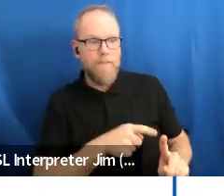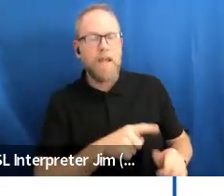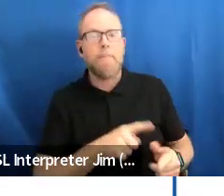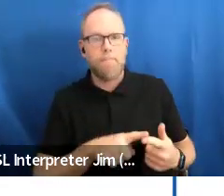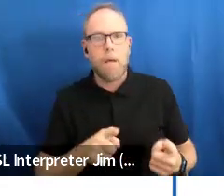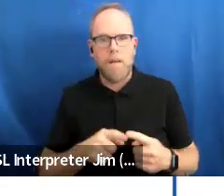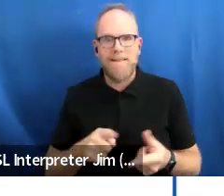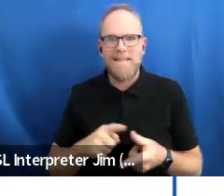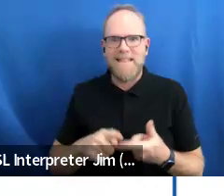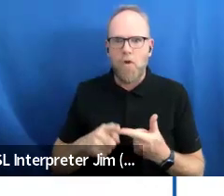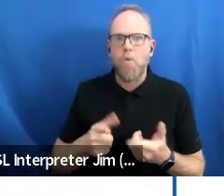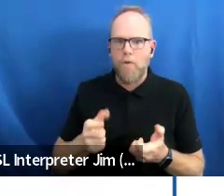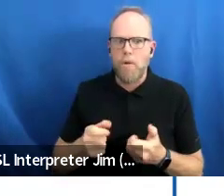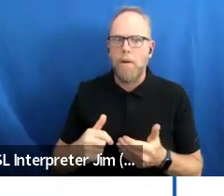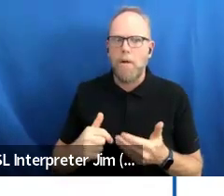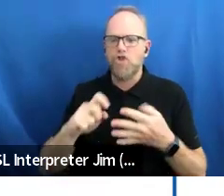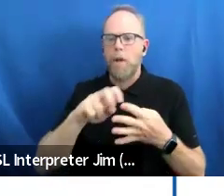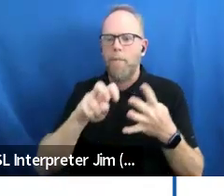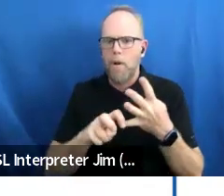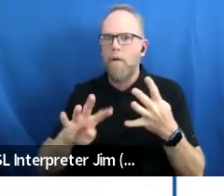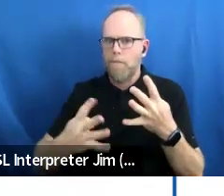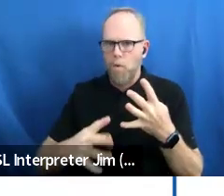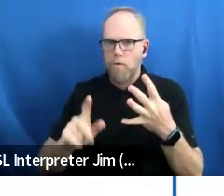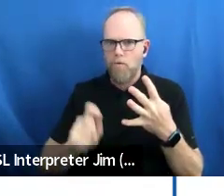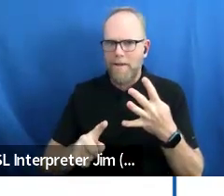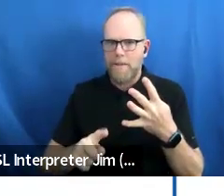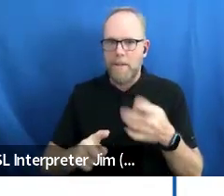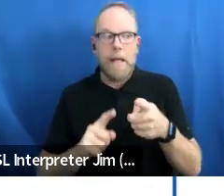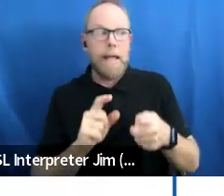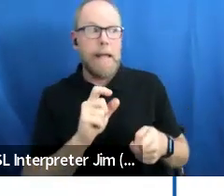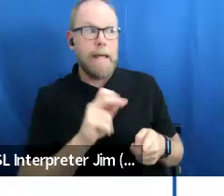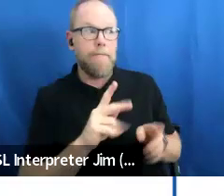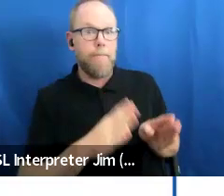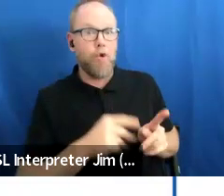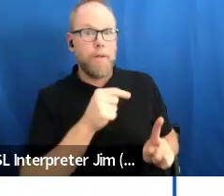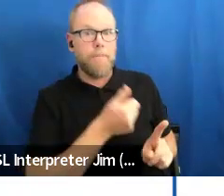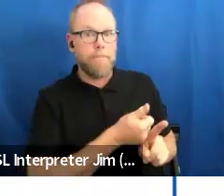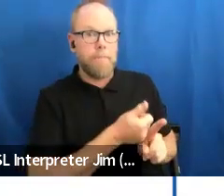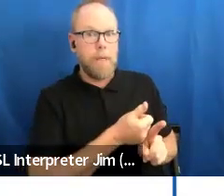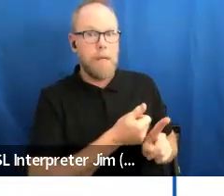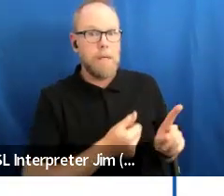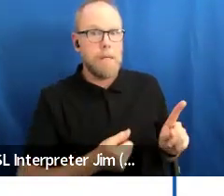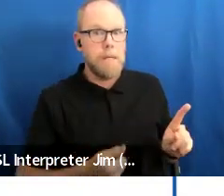And sorry; just in case this is what the person is asking, I was reading different articles,